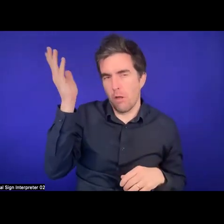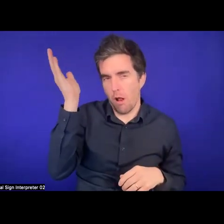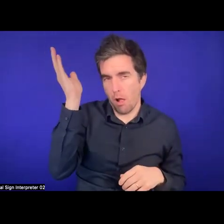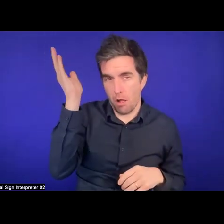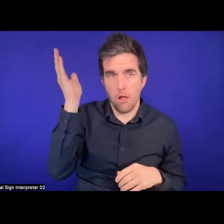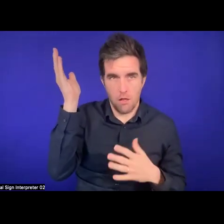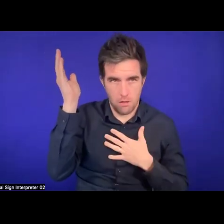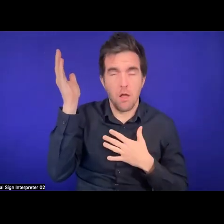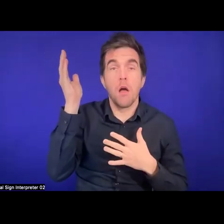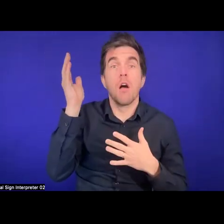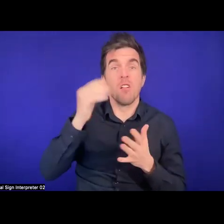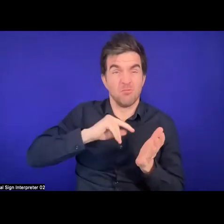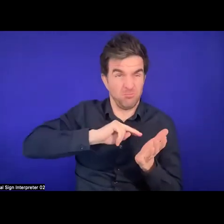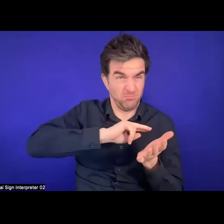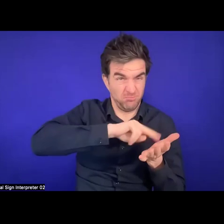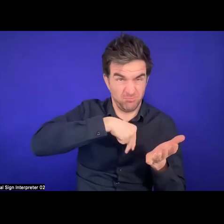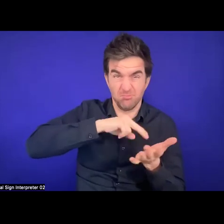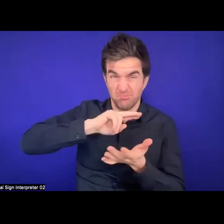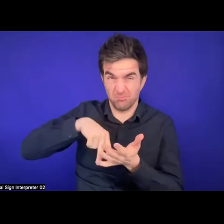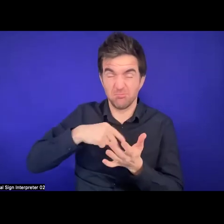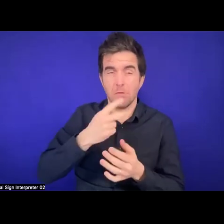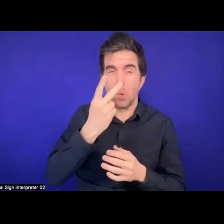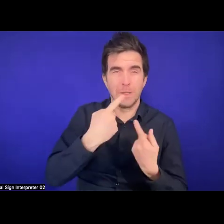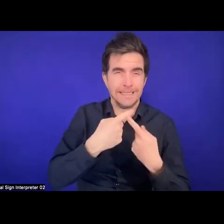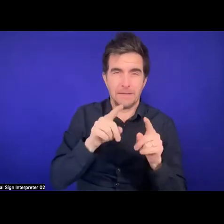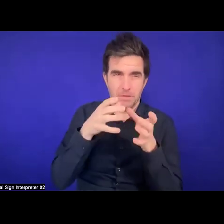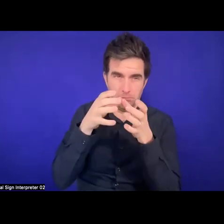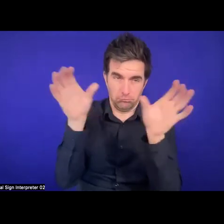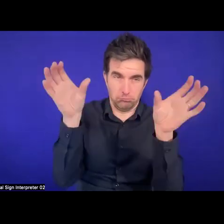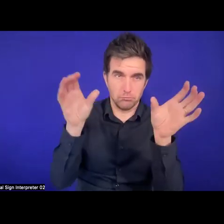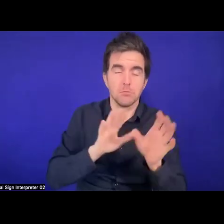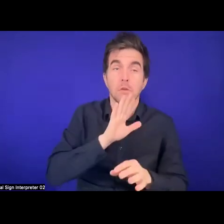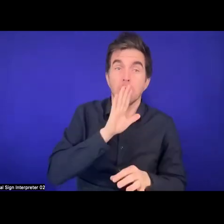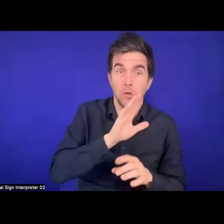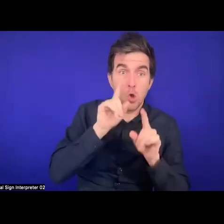Lucerne which is a partner of PREPARED, I am a Professor for healthy aging and